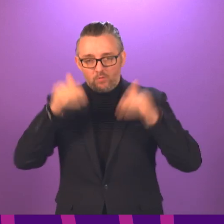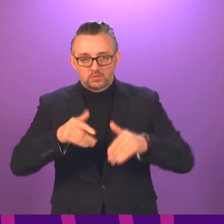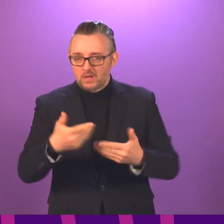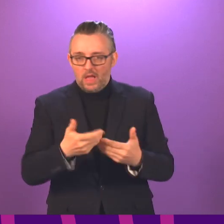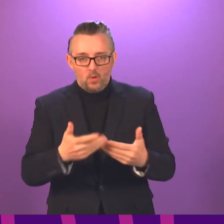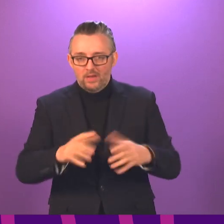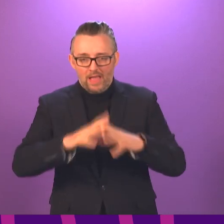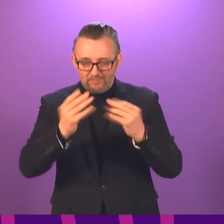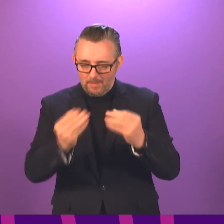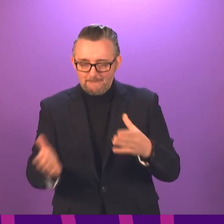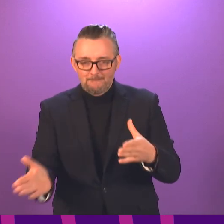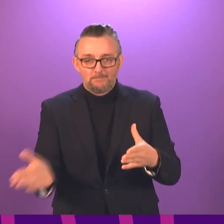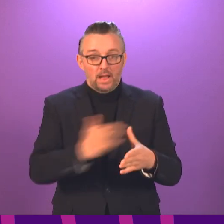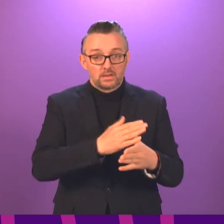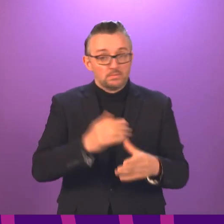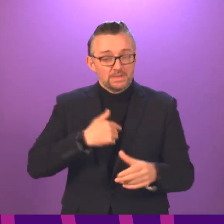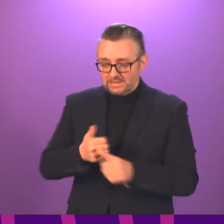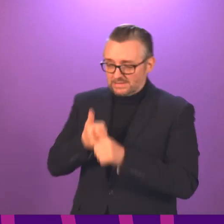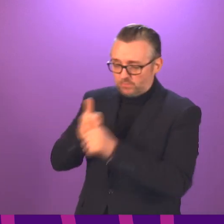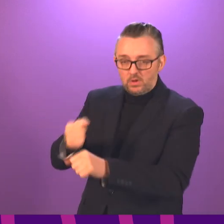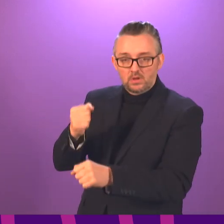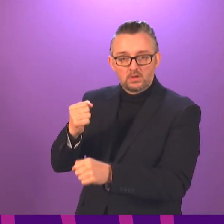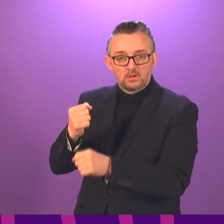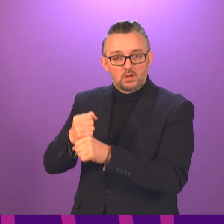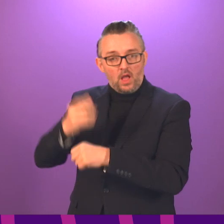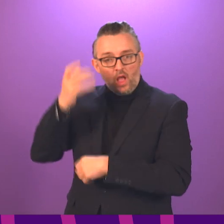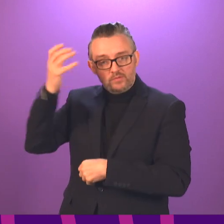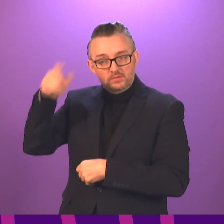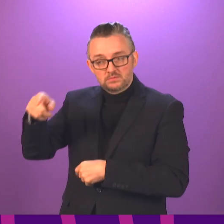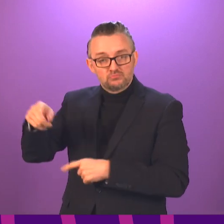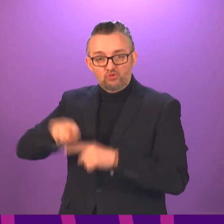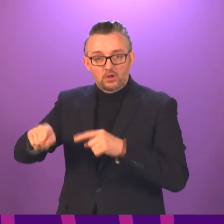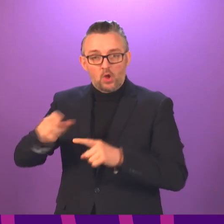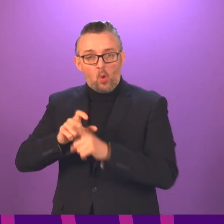all efforts by the Government to bring our communities together and to rebuild our nation.